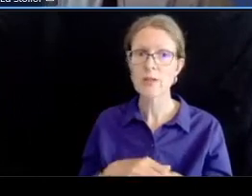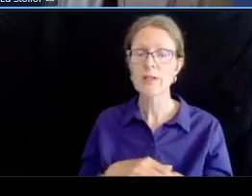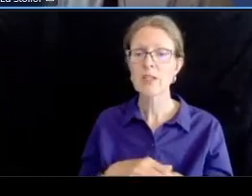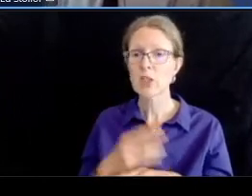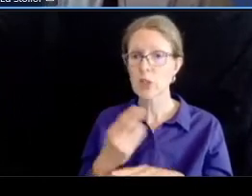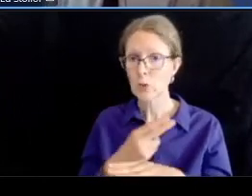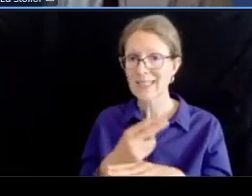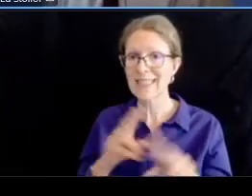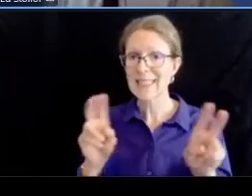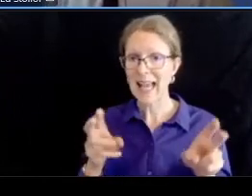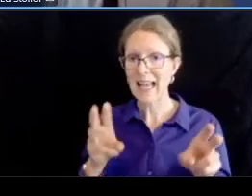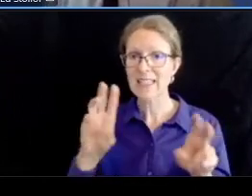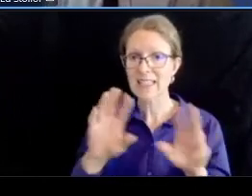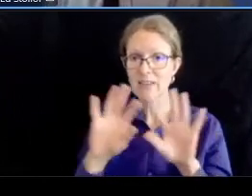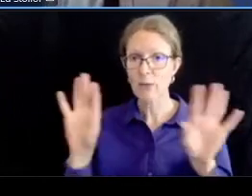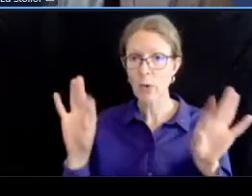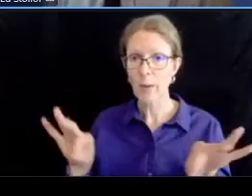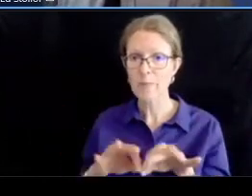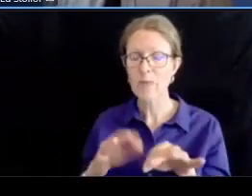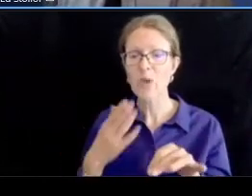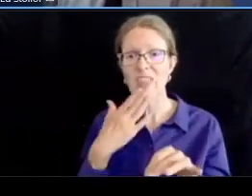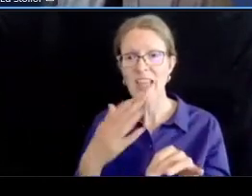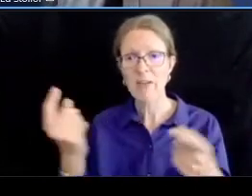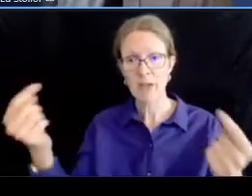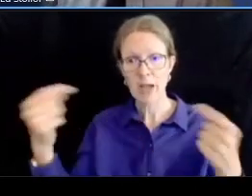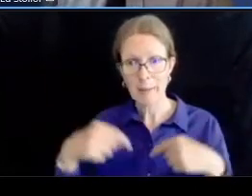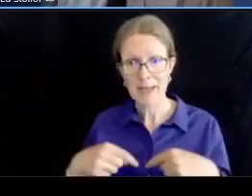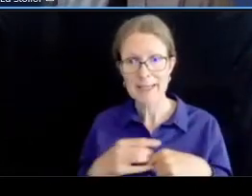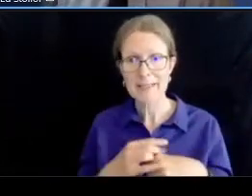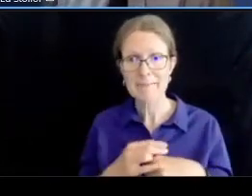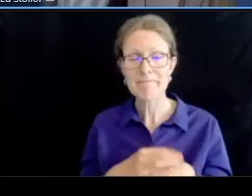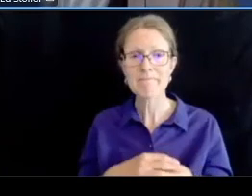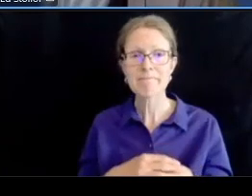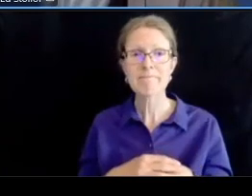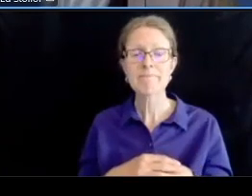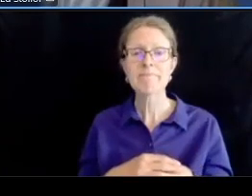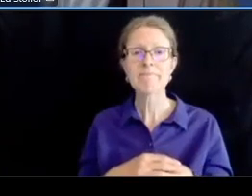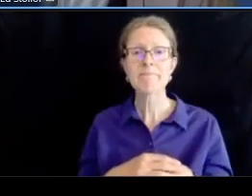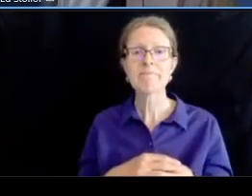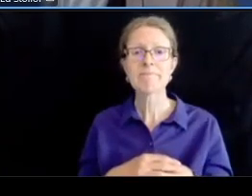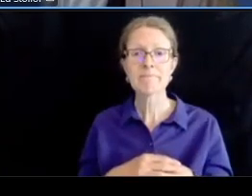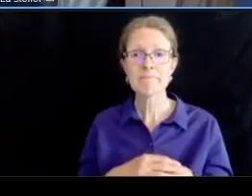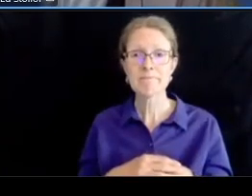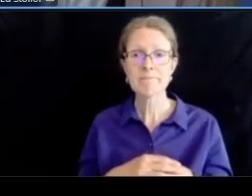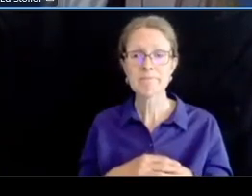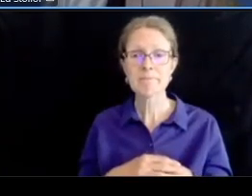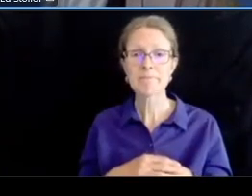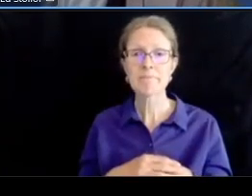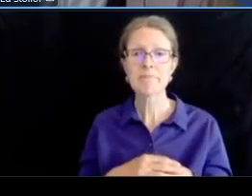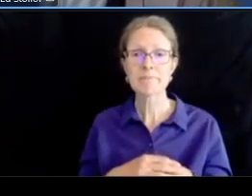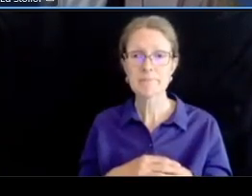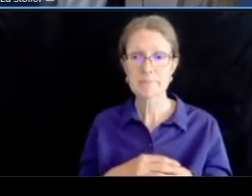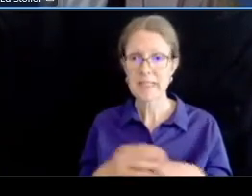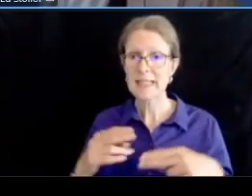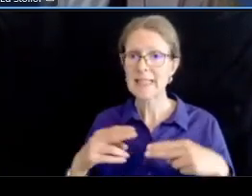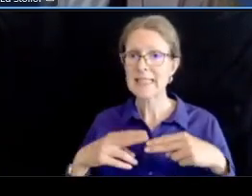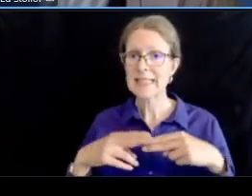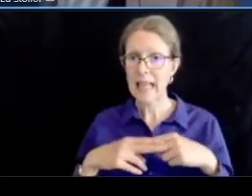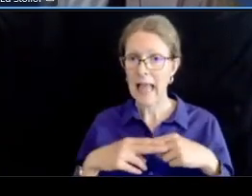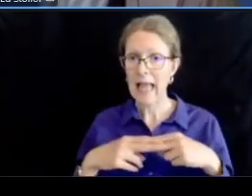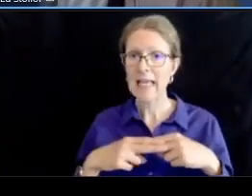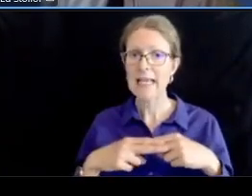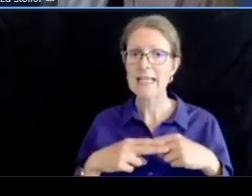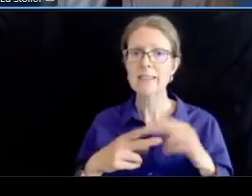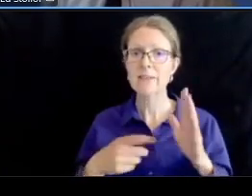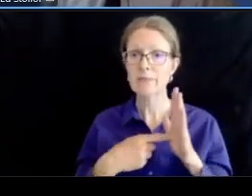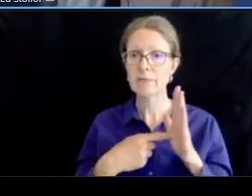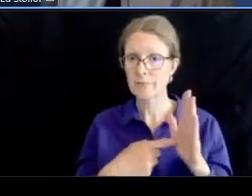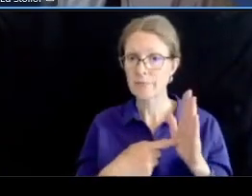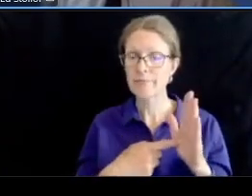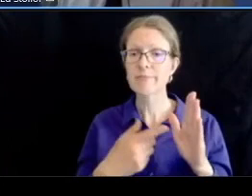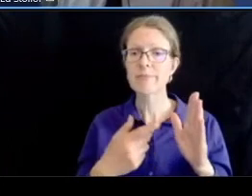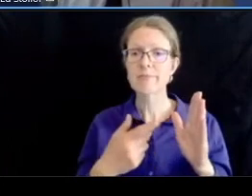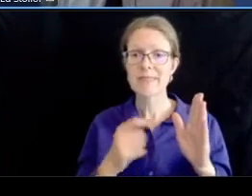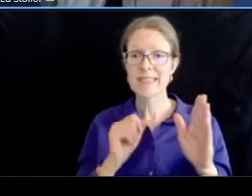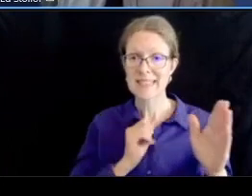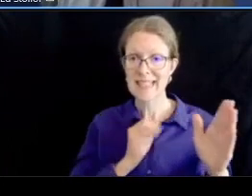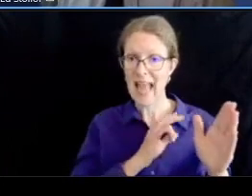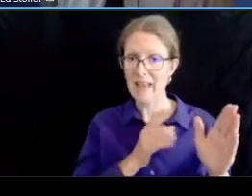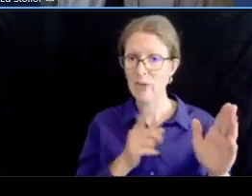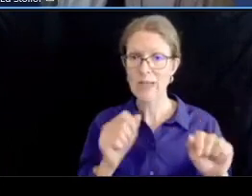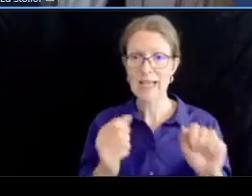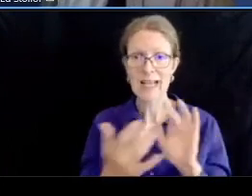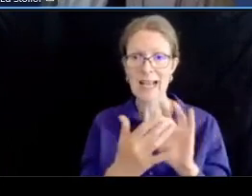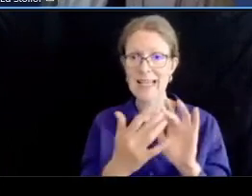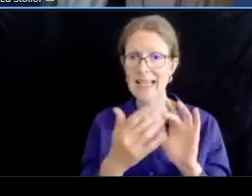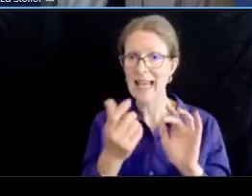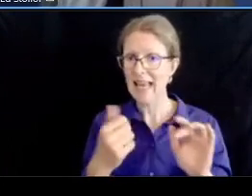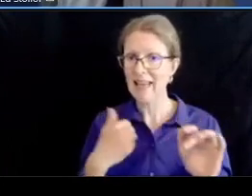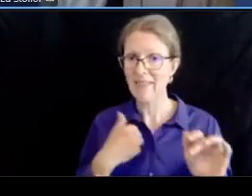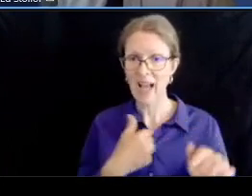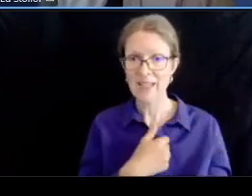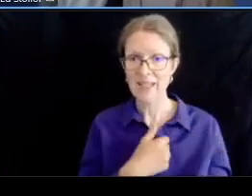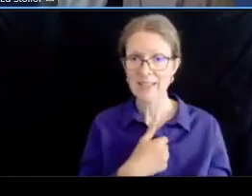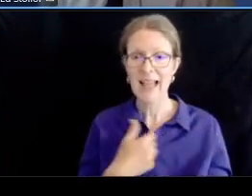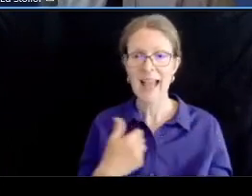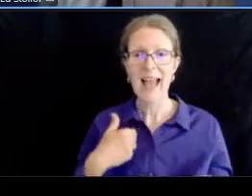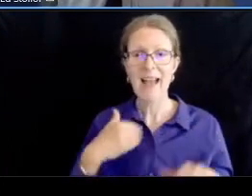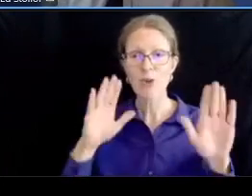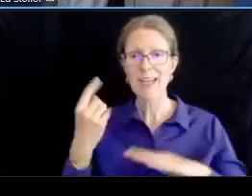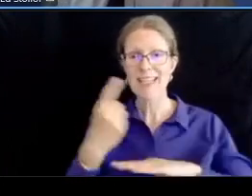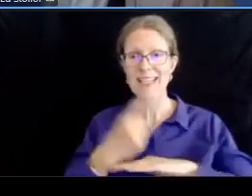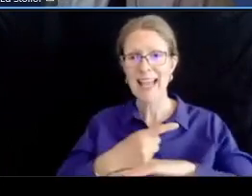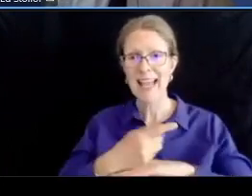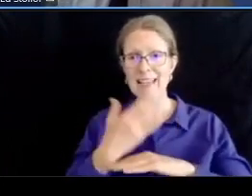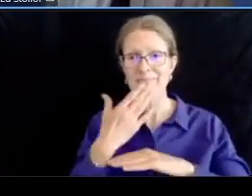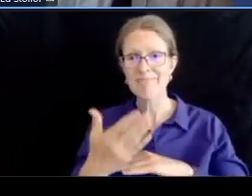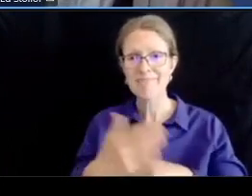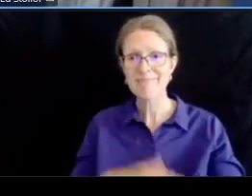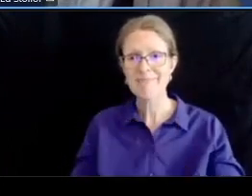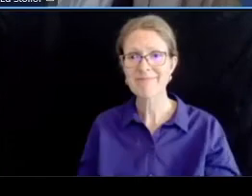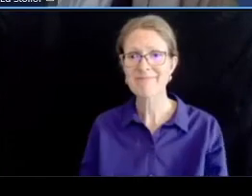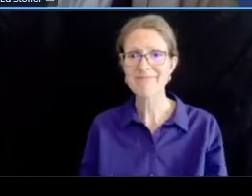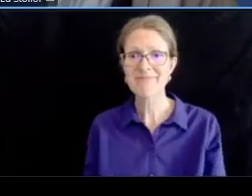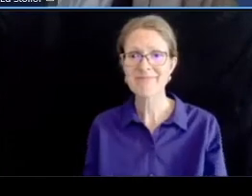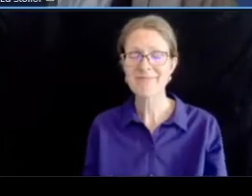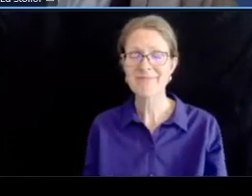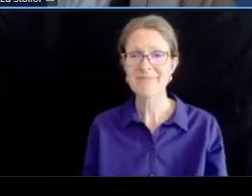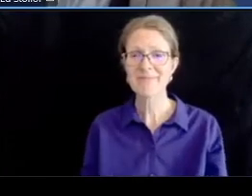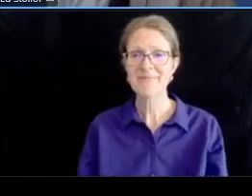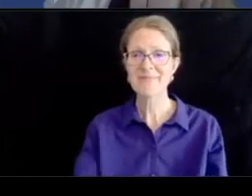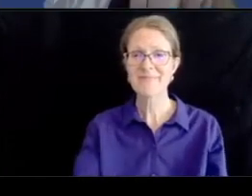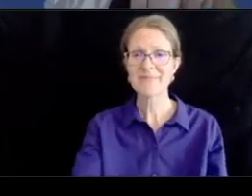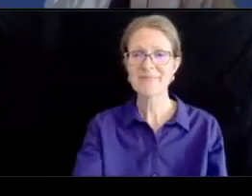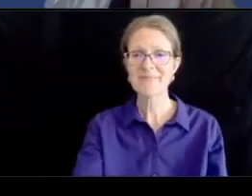the project staff you can contact any of us and again have a great day appreciate your attendance